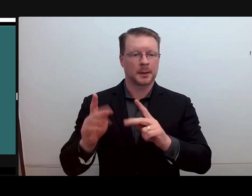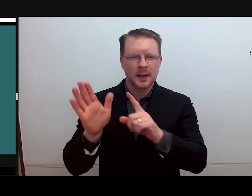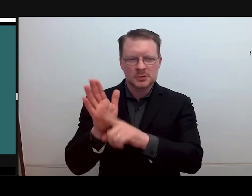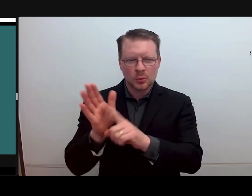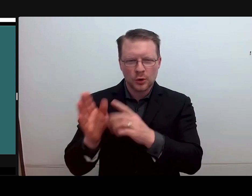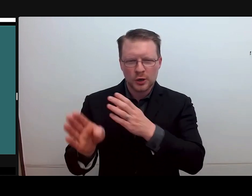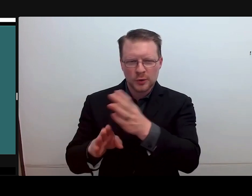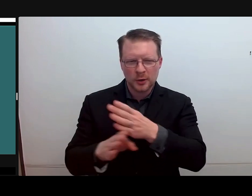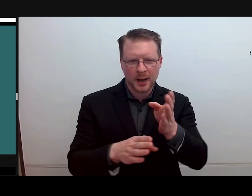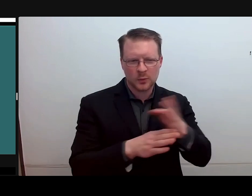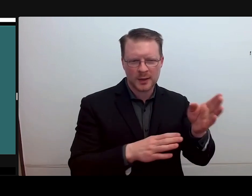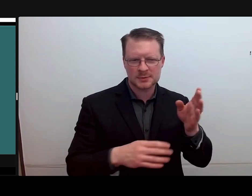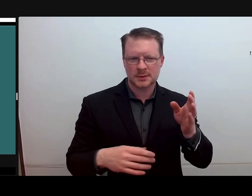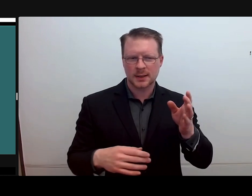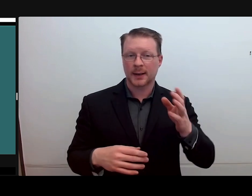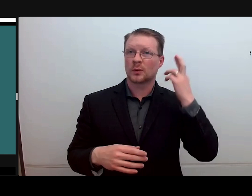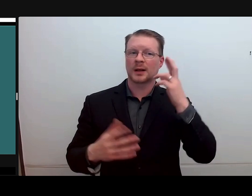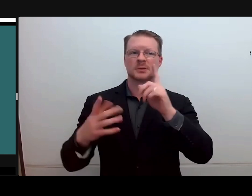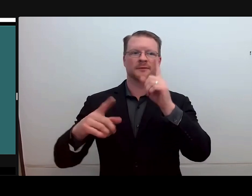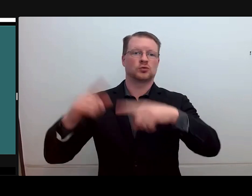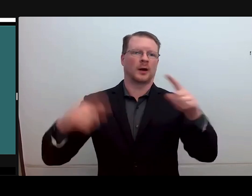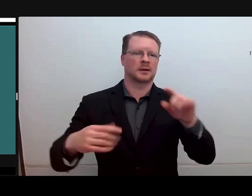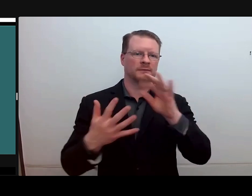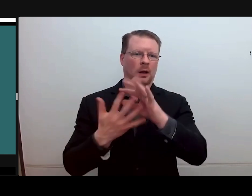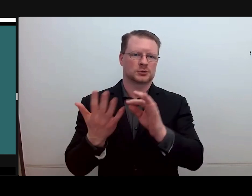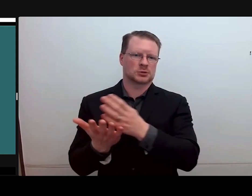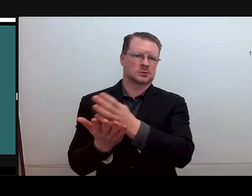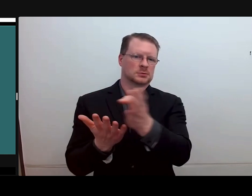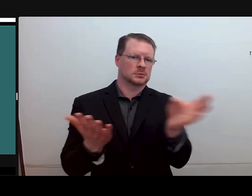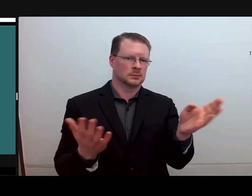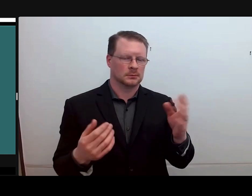Next, helping people explore a variety of career pathways,